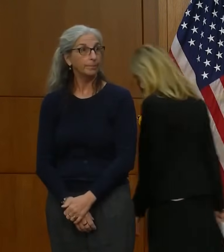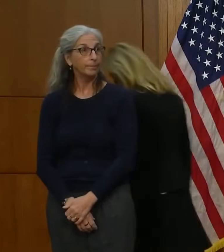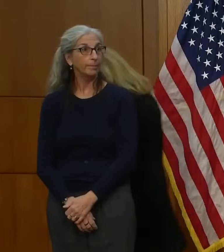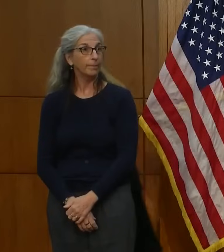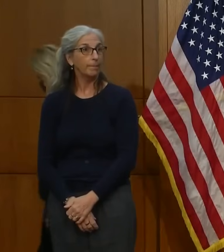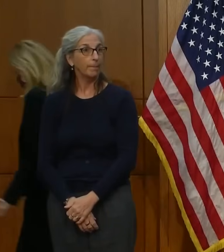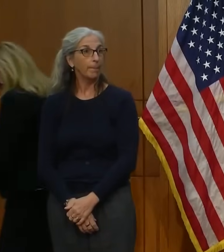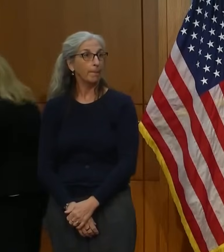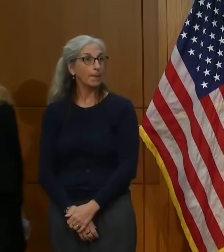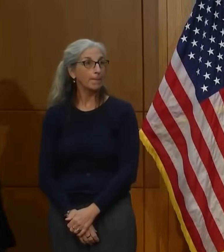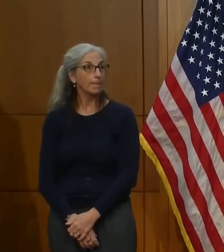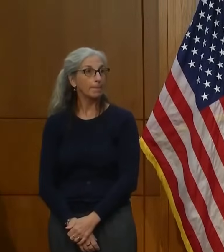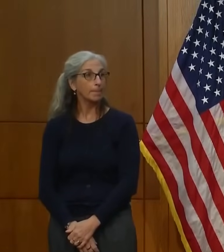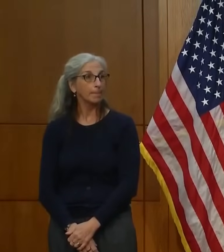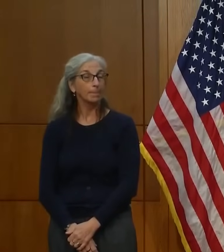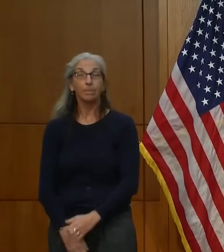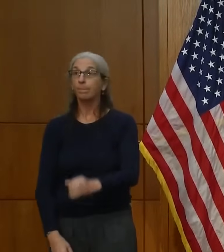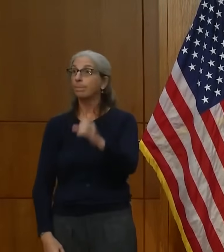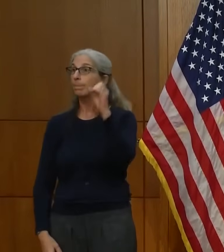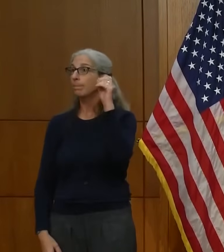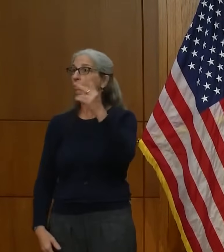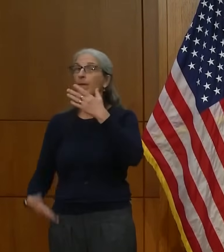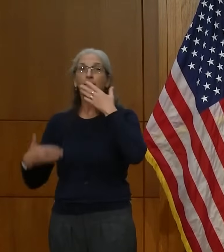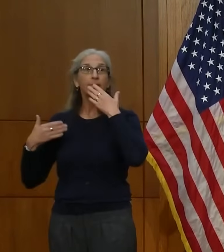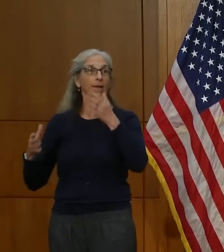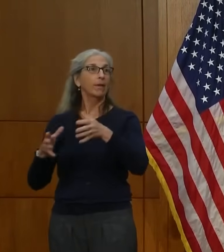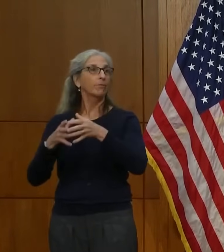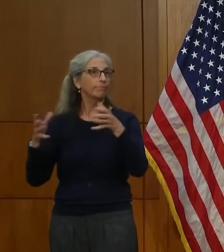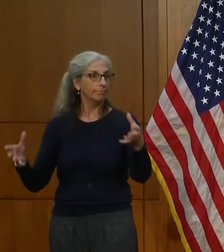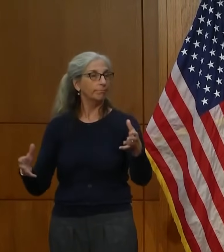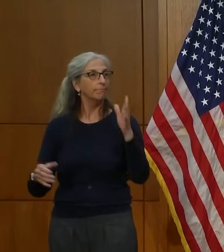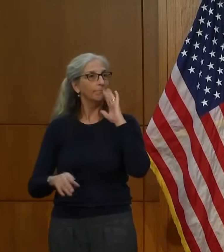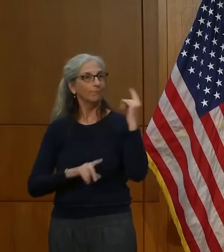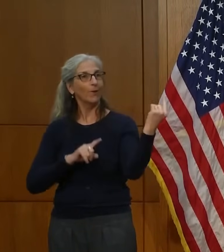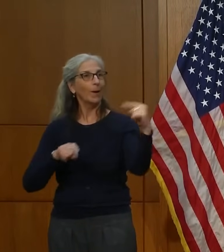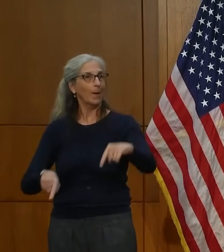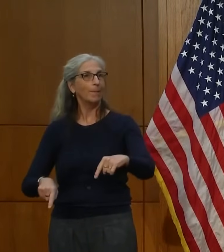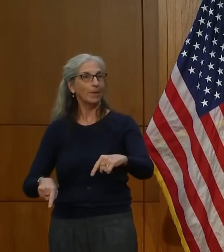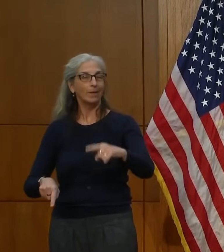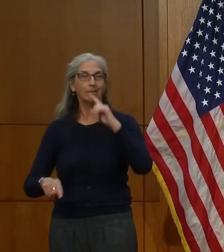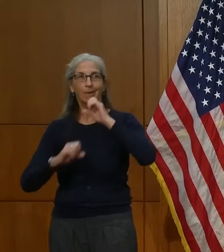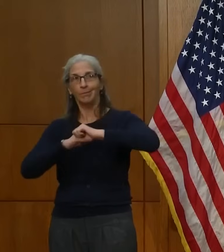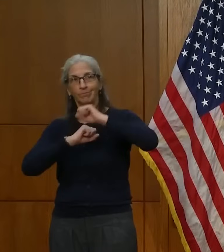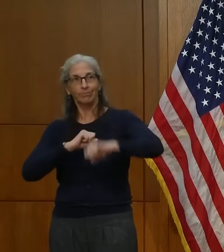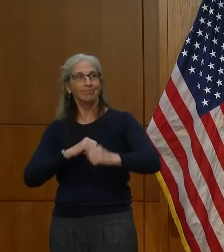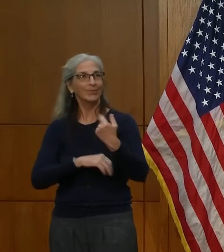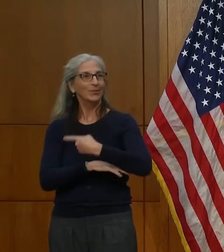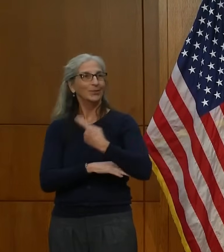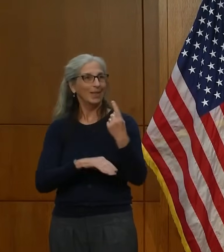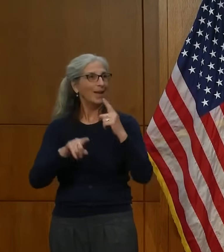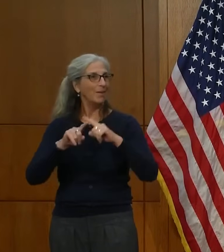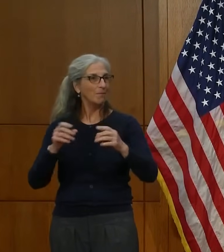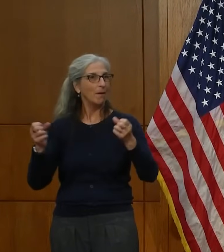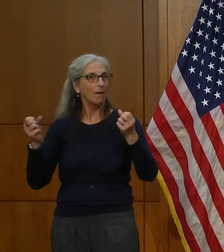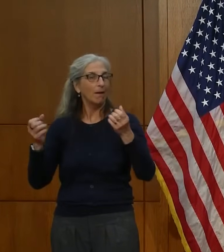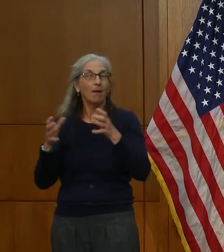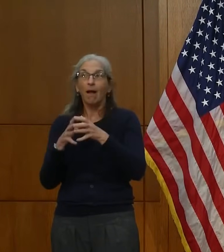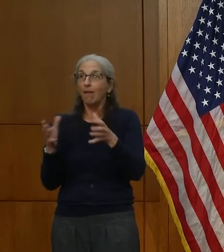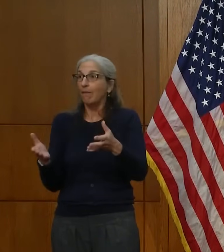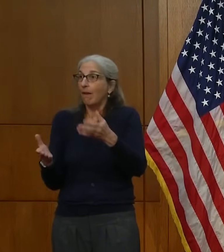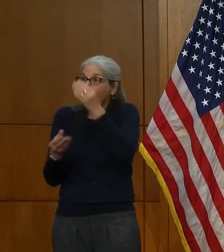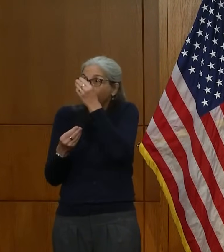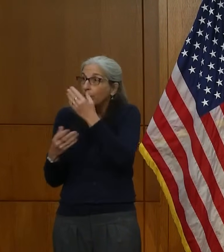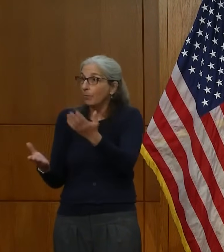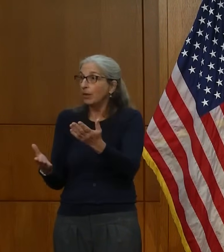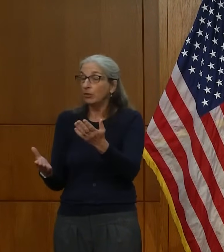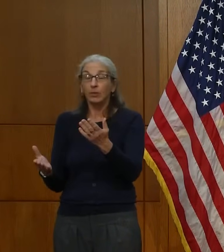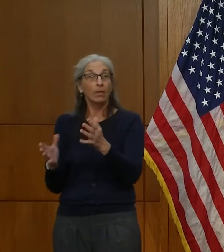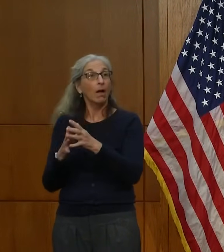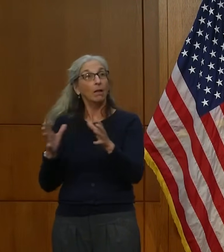PART OF OUR PLANNING. ALL